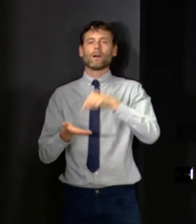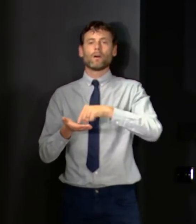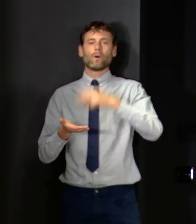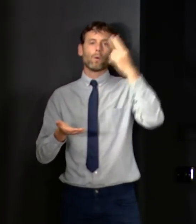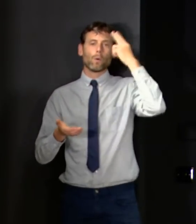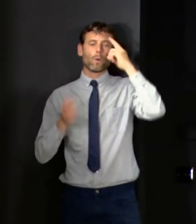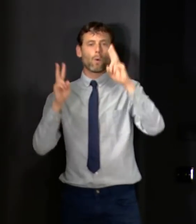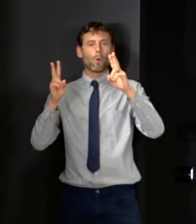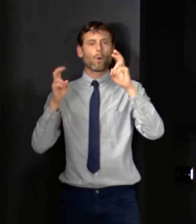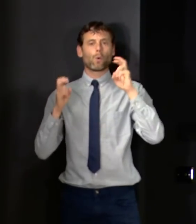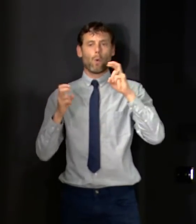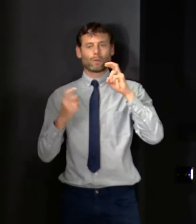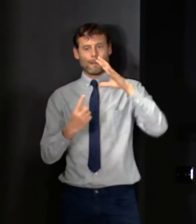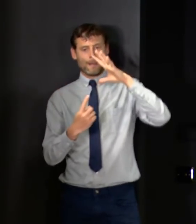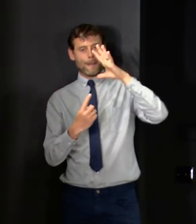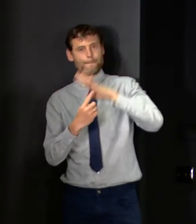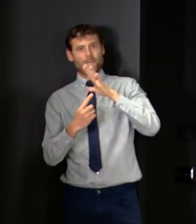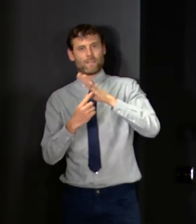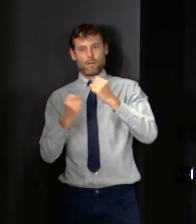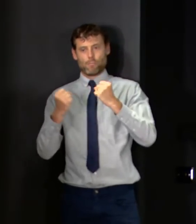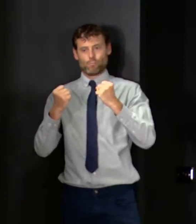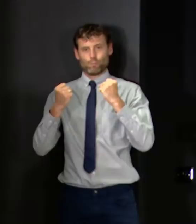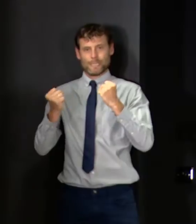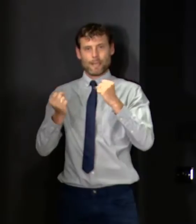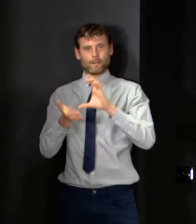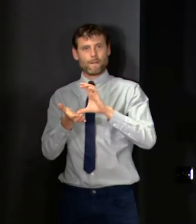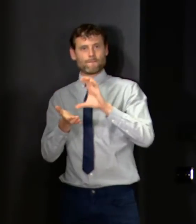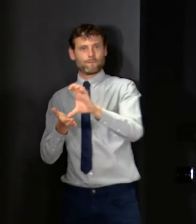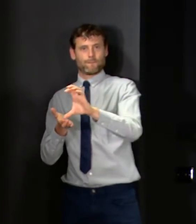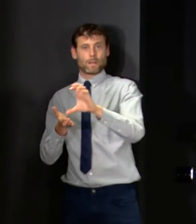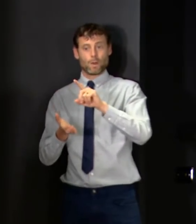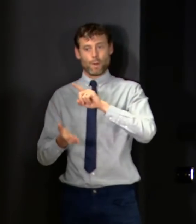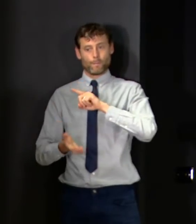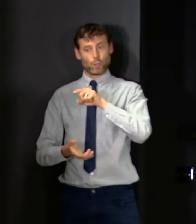Resilience Fund which recognises important institutions across Scotland, some of them